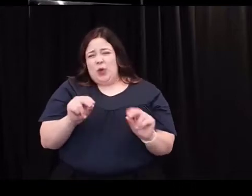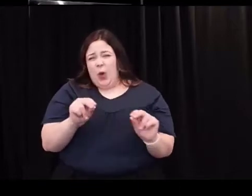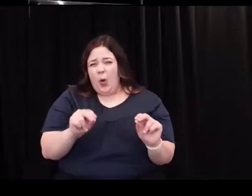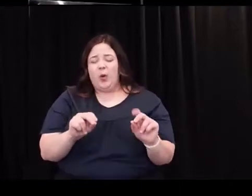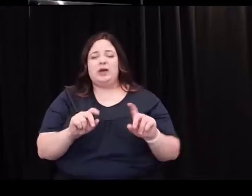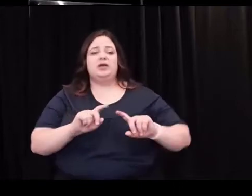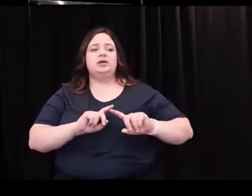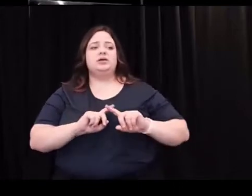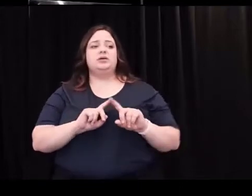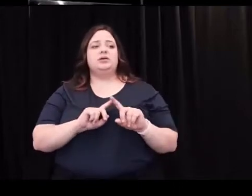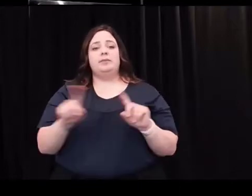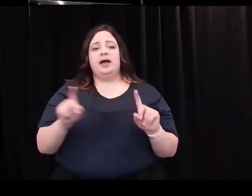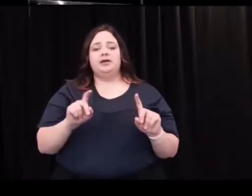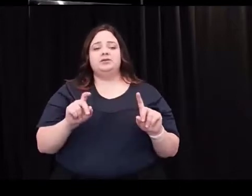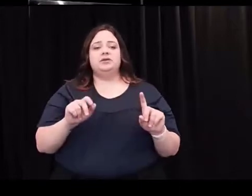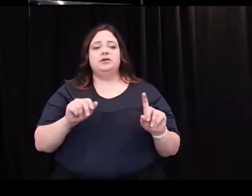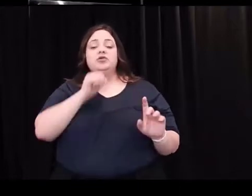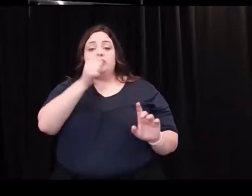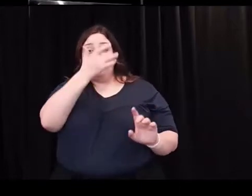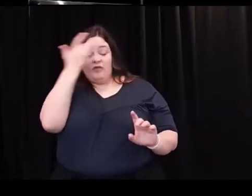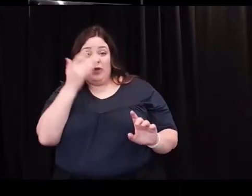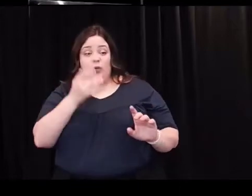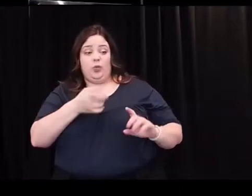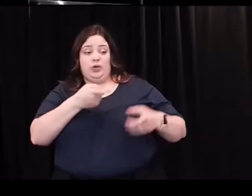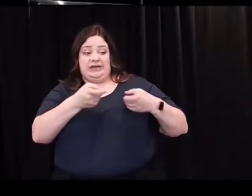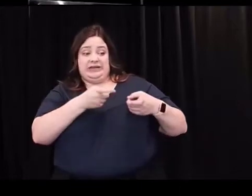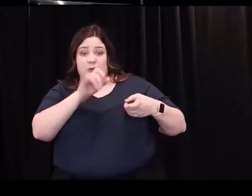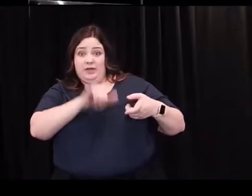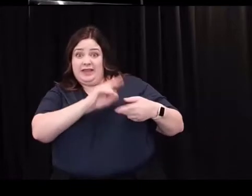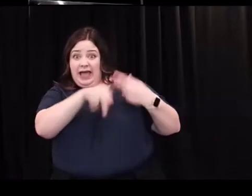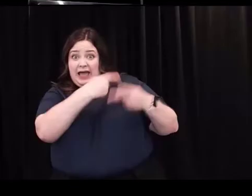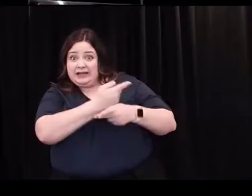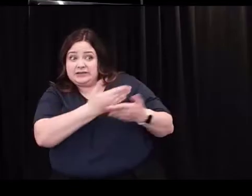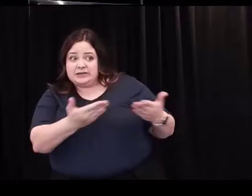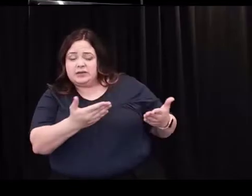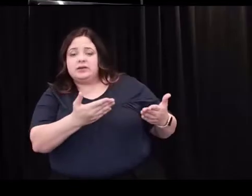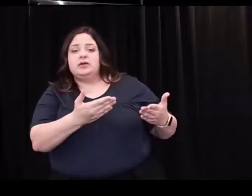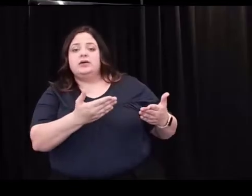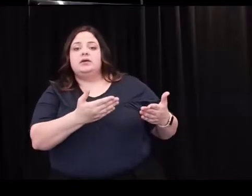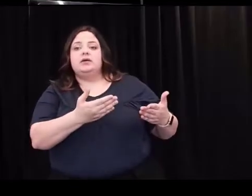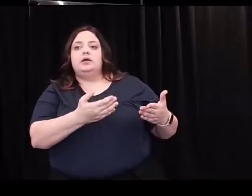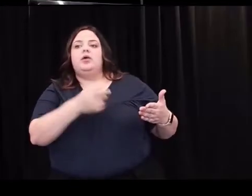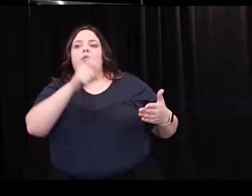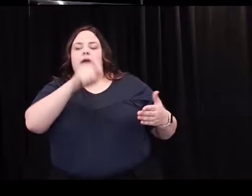don't forget when we're dealing with something like that, that that we do have to make things